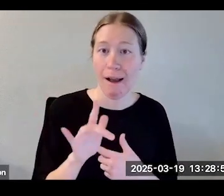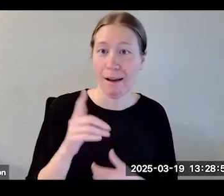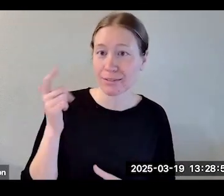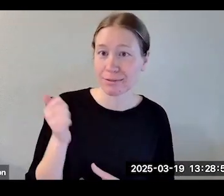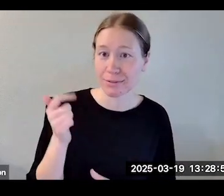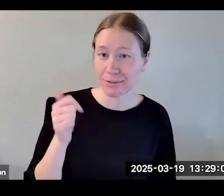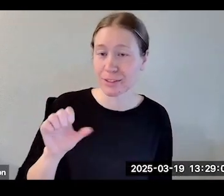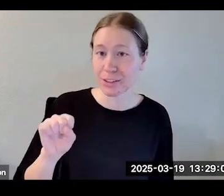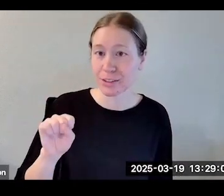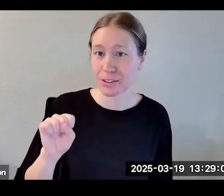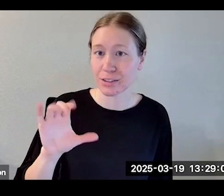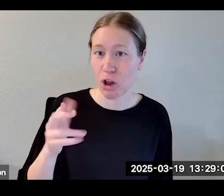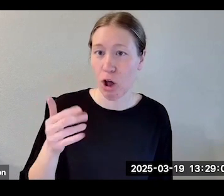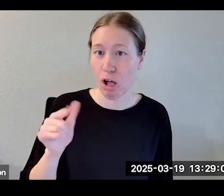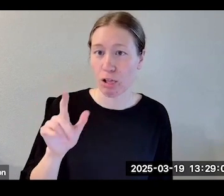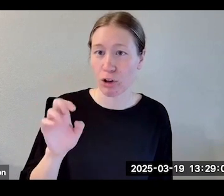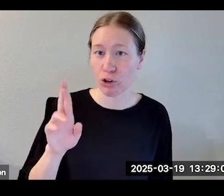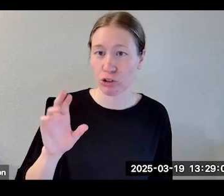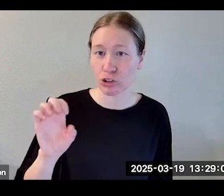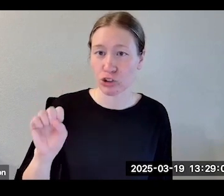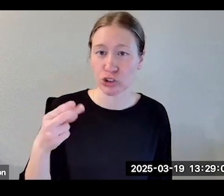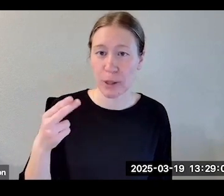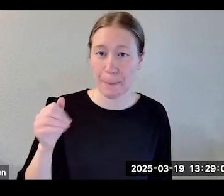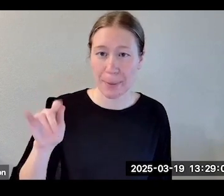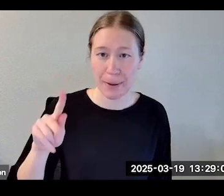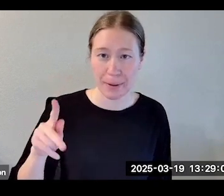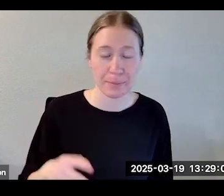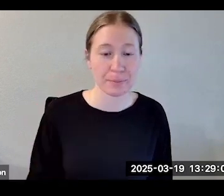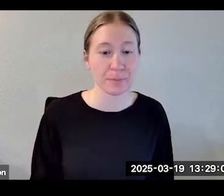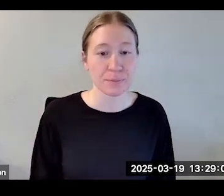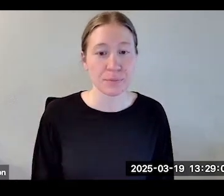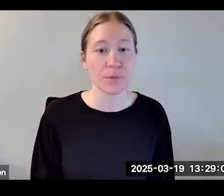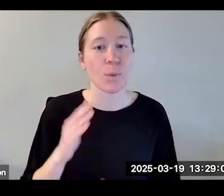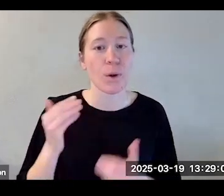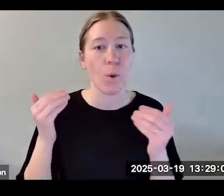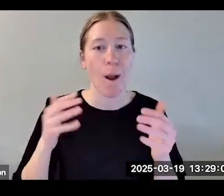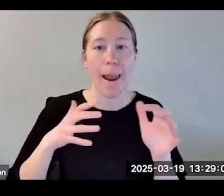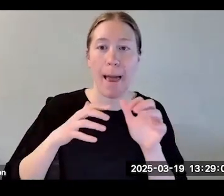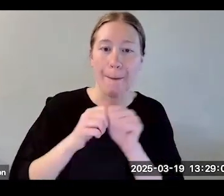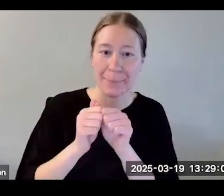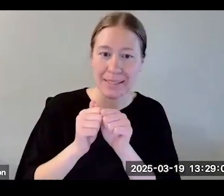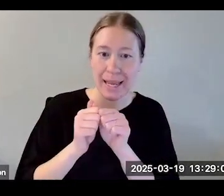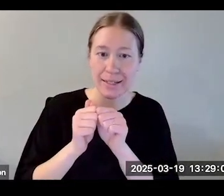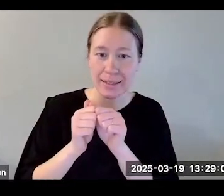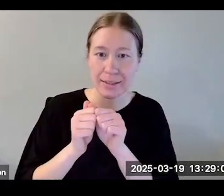and I'm going to update heading two to match selection.